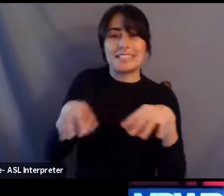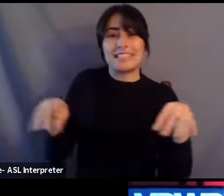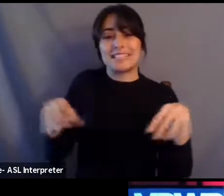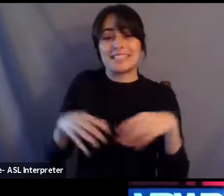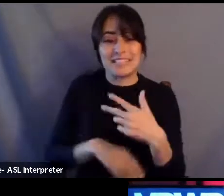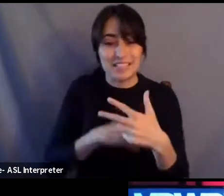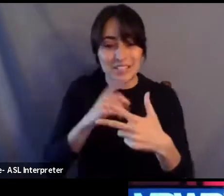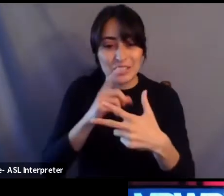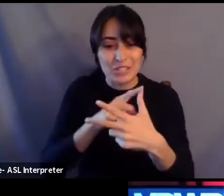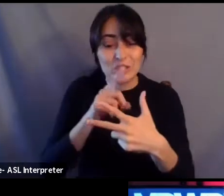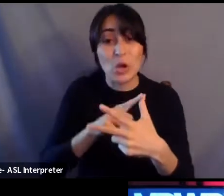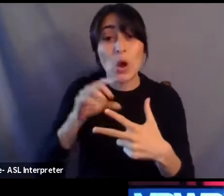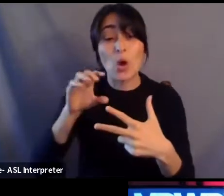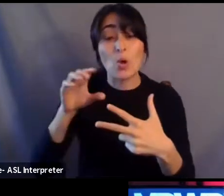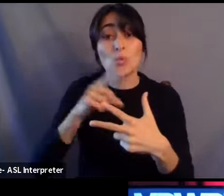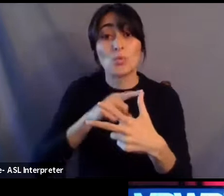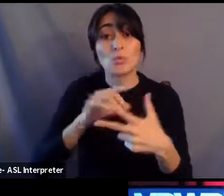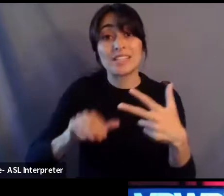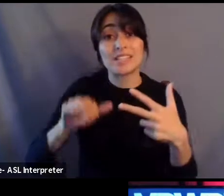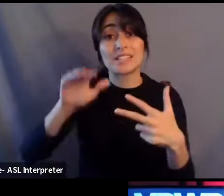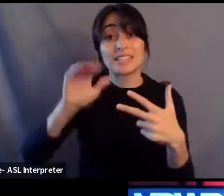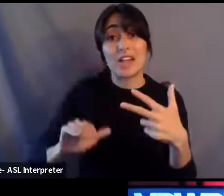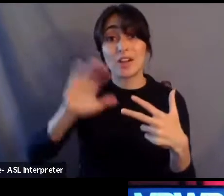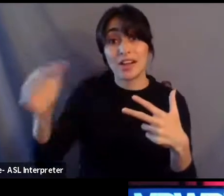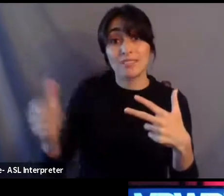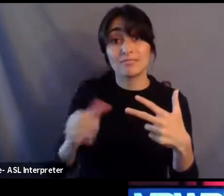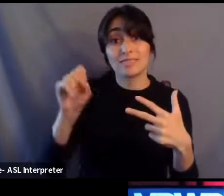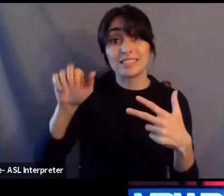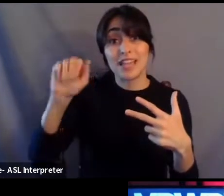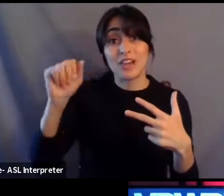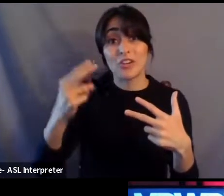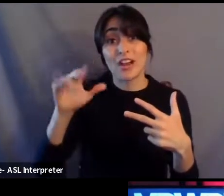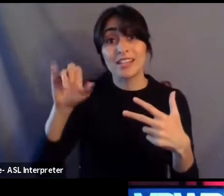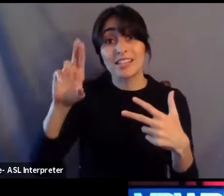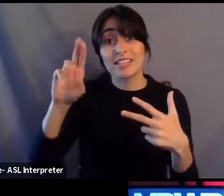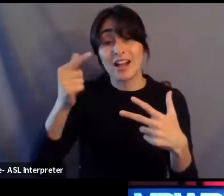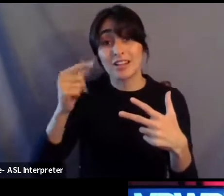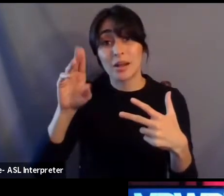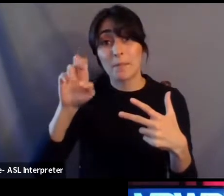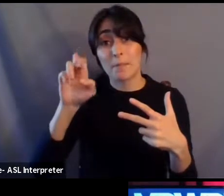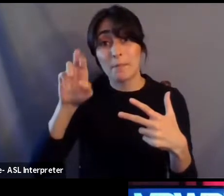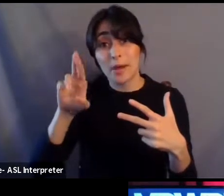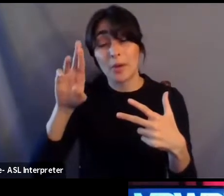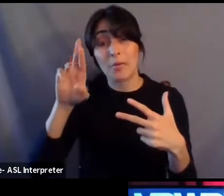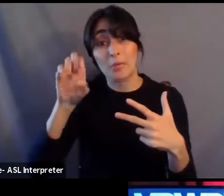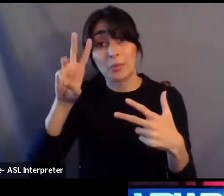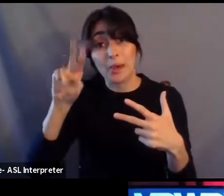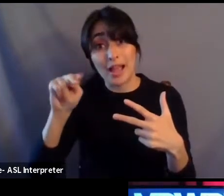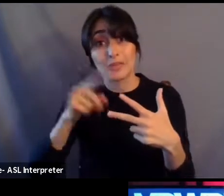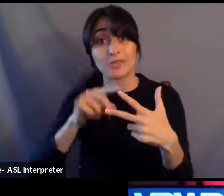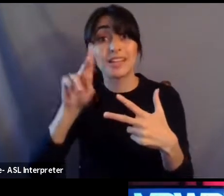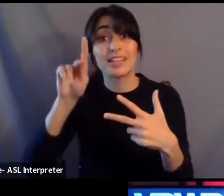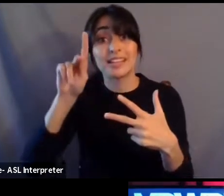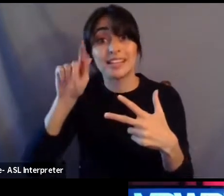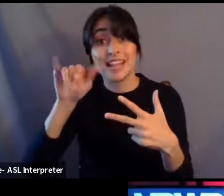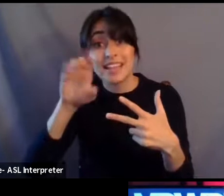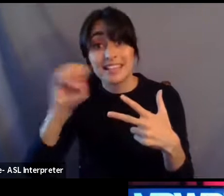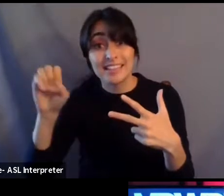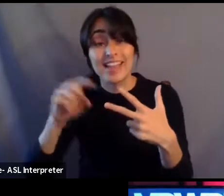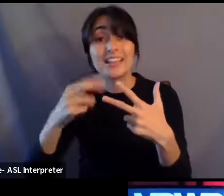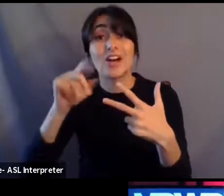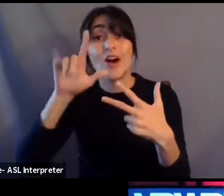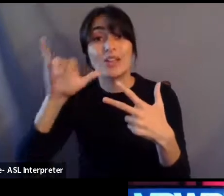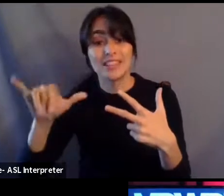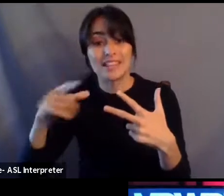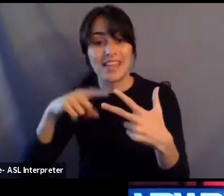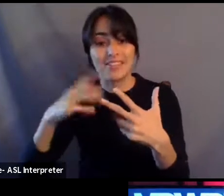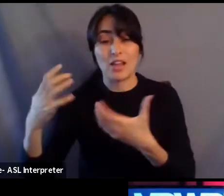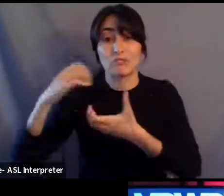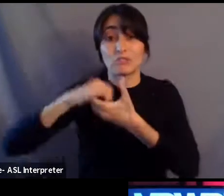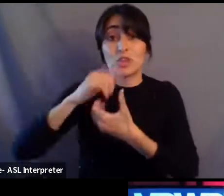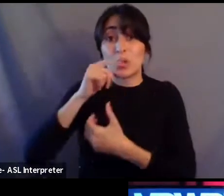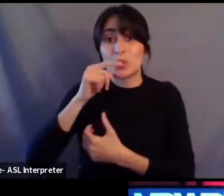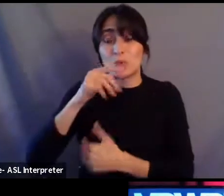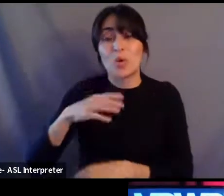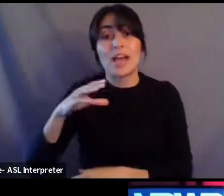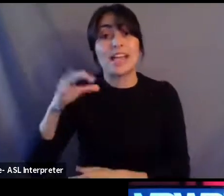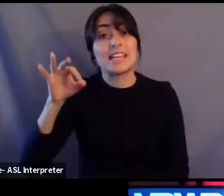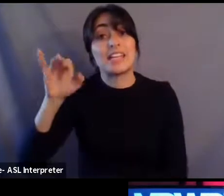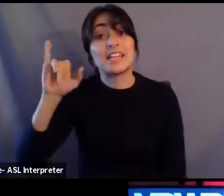Kaylee and Holly all interpreting for us today. This is also being captioned by Maggie at White